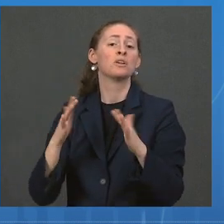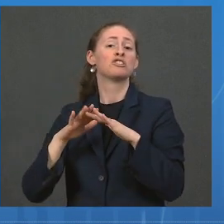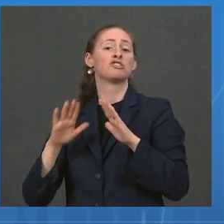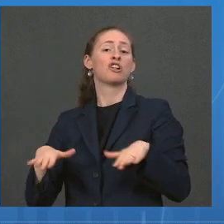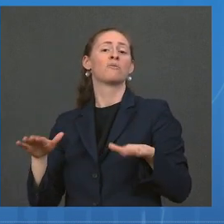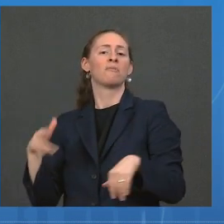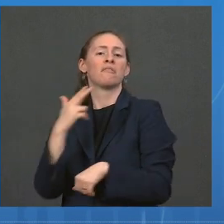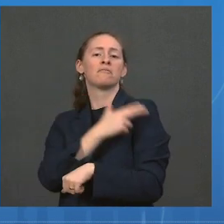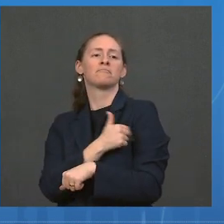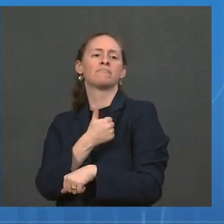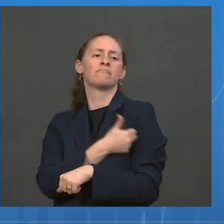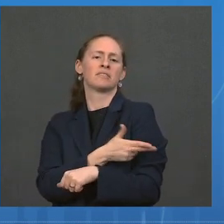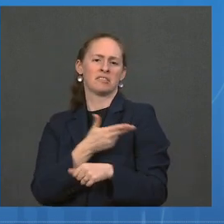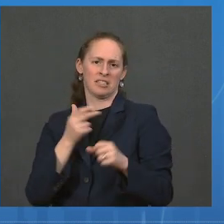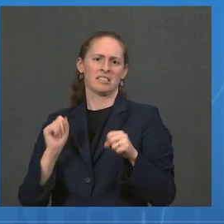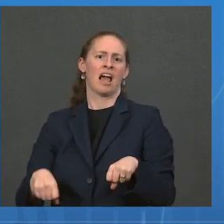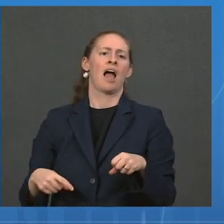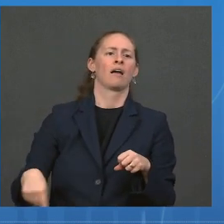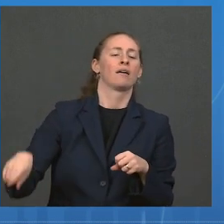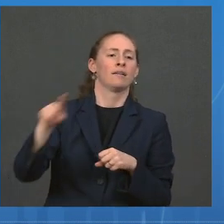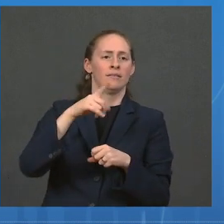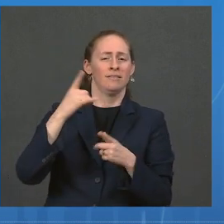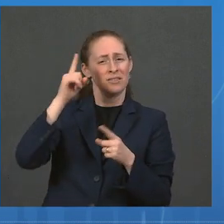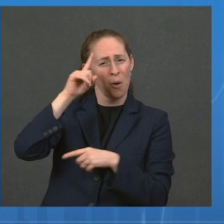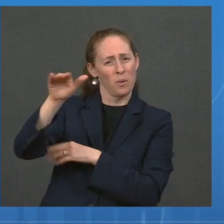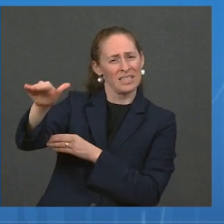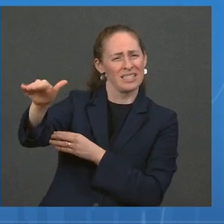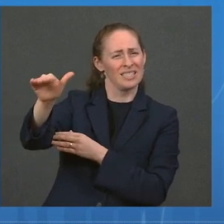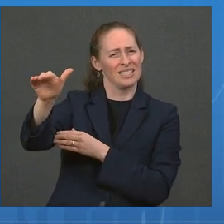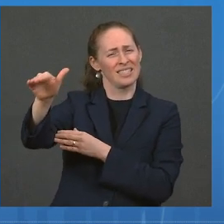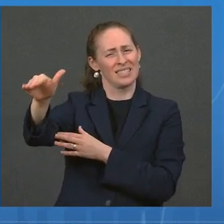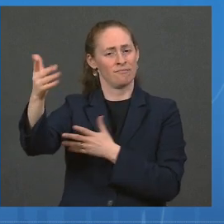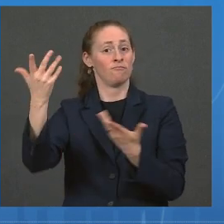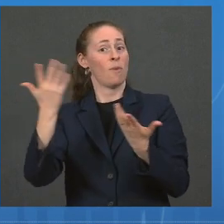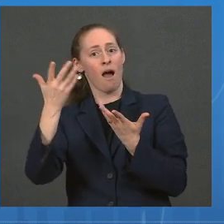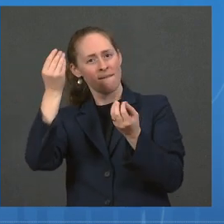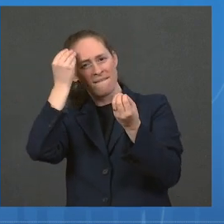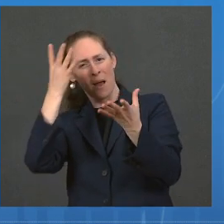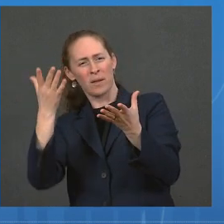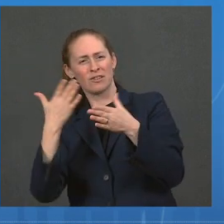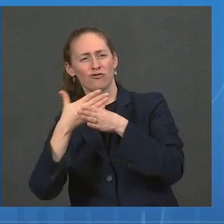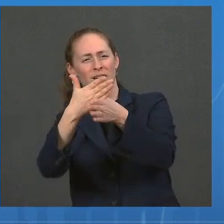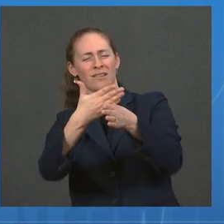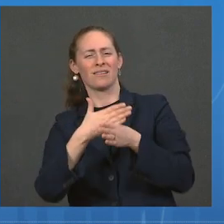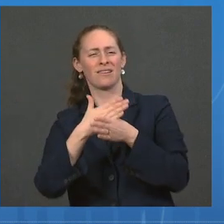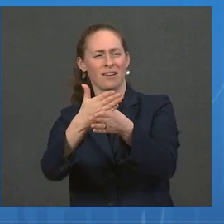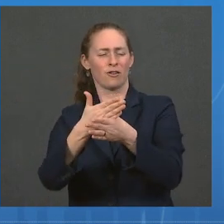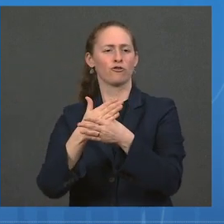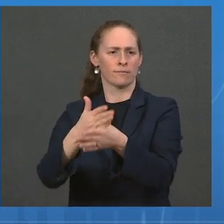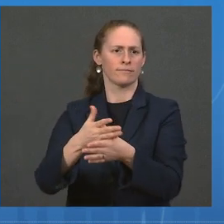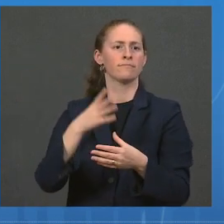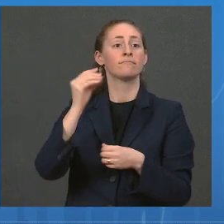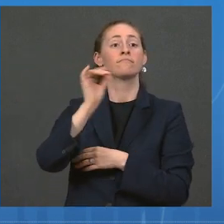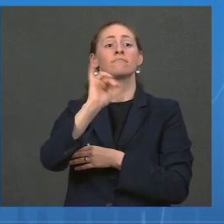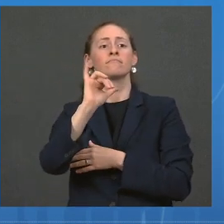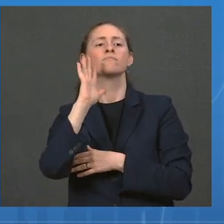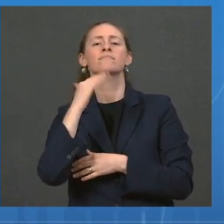And as part of our push to get the word out, we will be announcing the Parents Leadership Corps, a group of well-known medical experts,